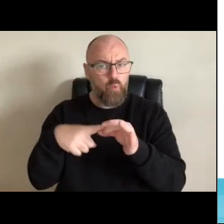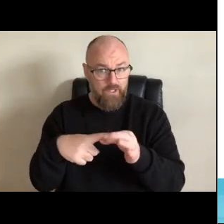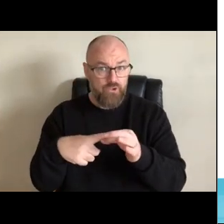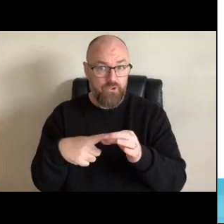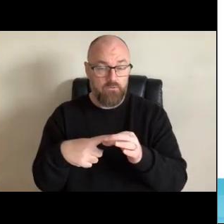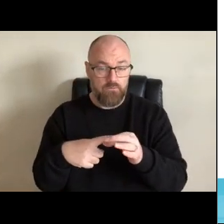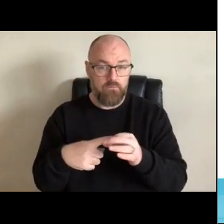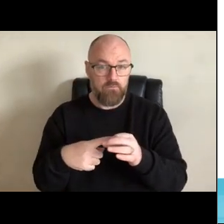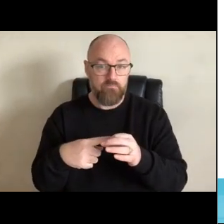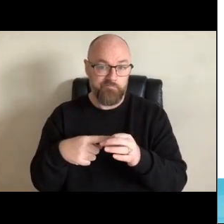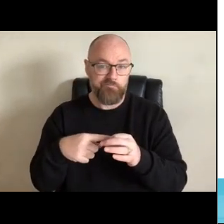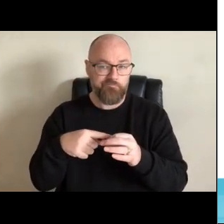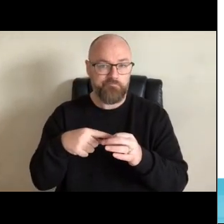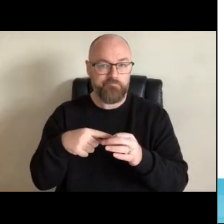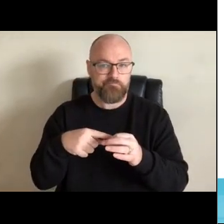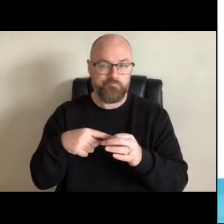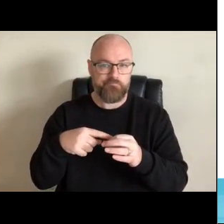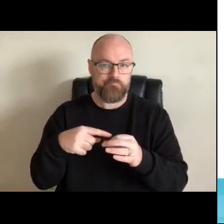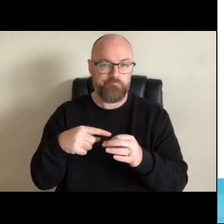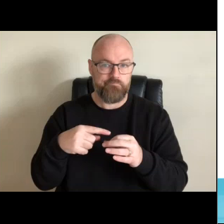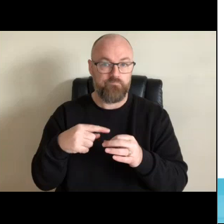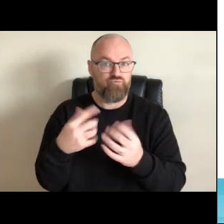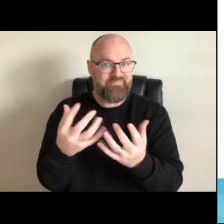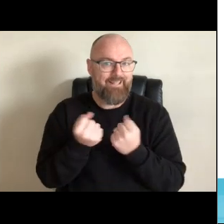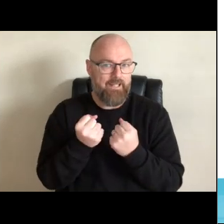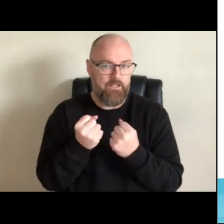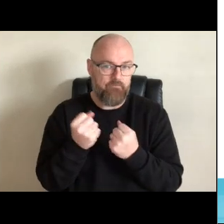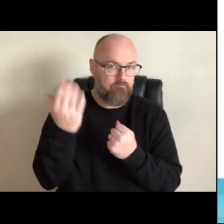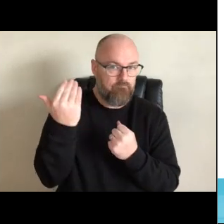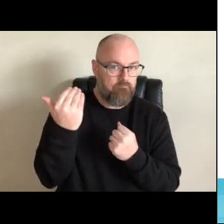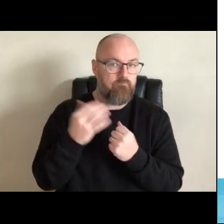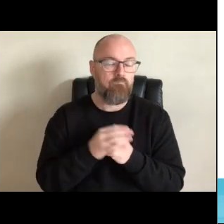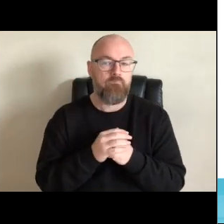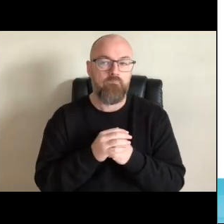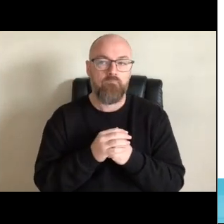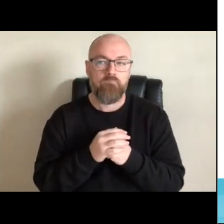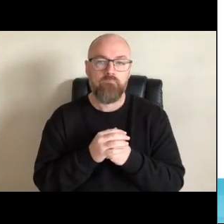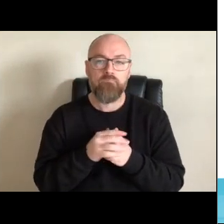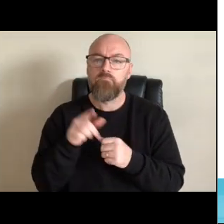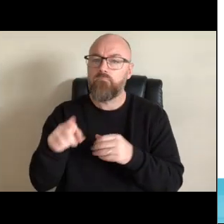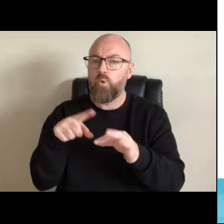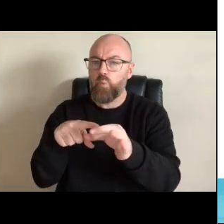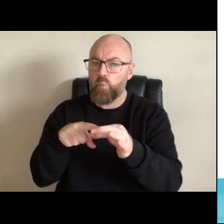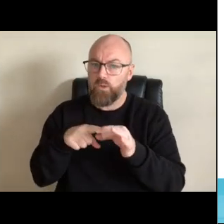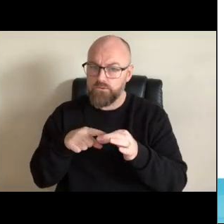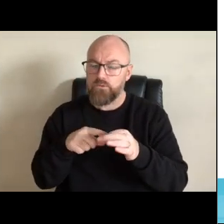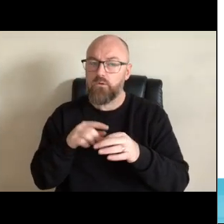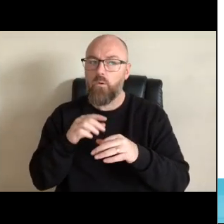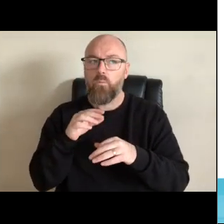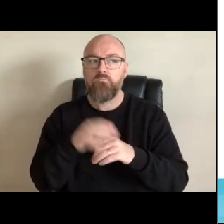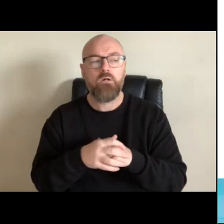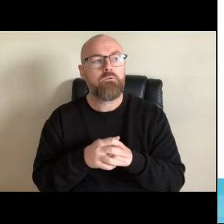leadup to this and um I think the question was about um around whether or not parents